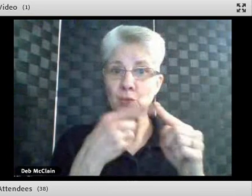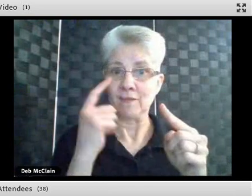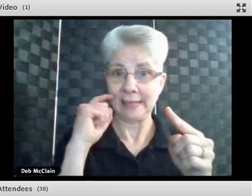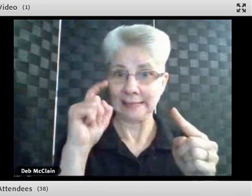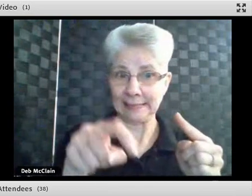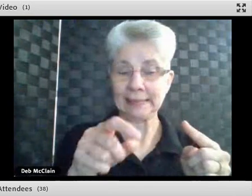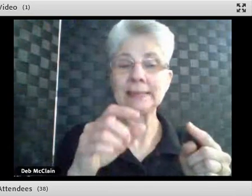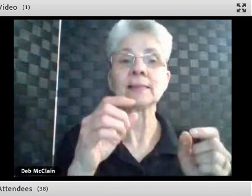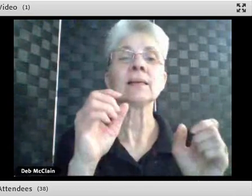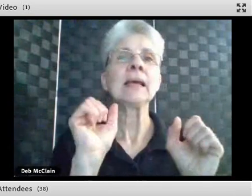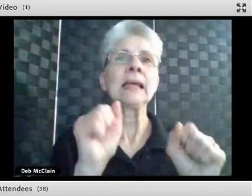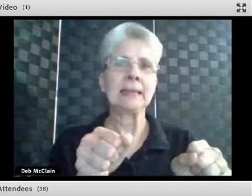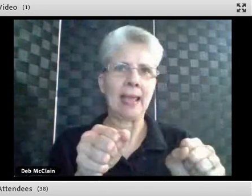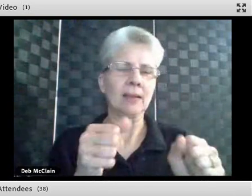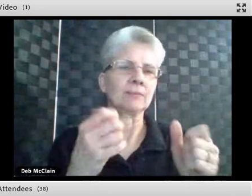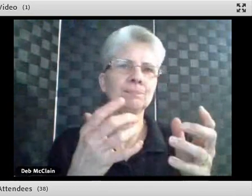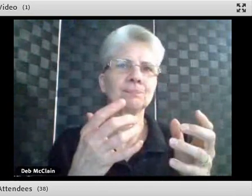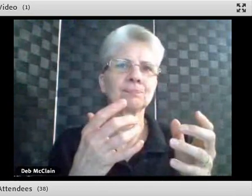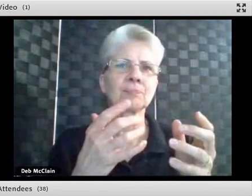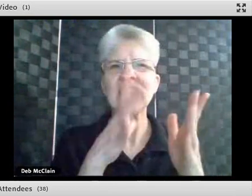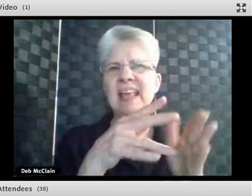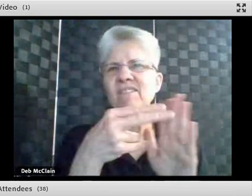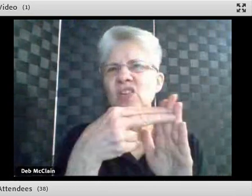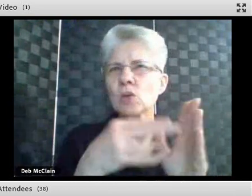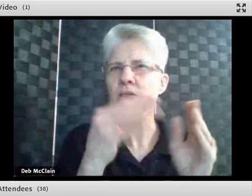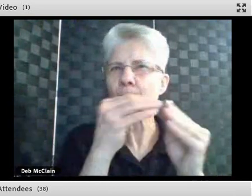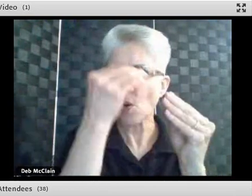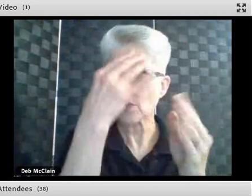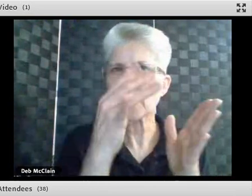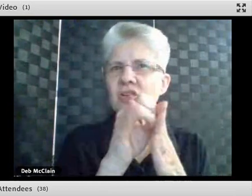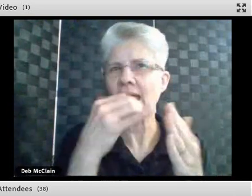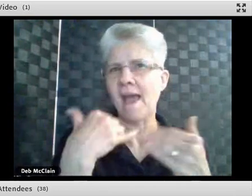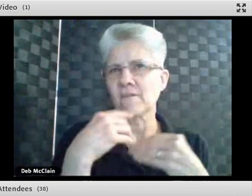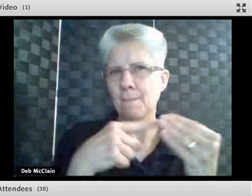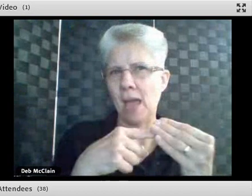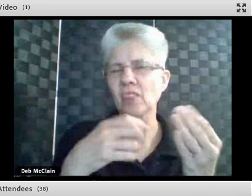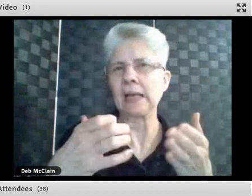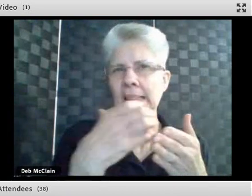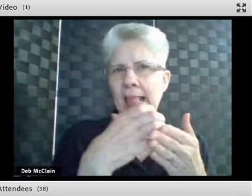can give you notes or more information if they have about the collection.